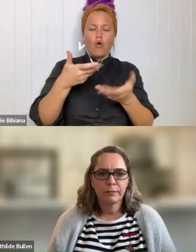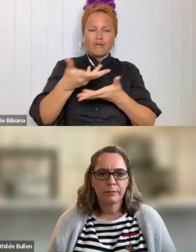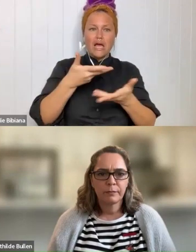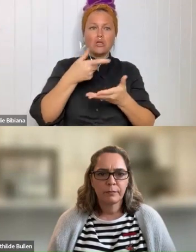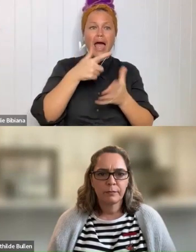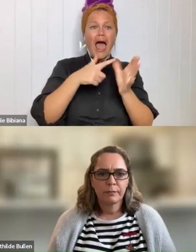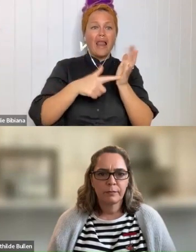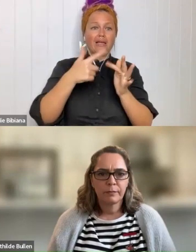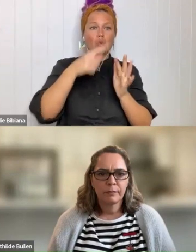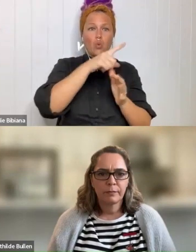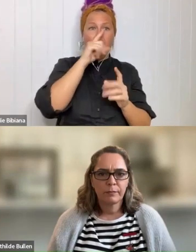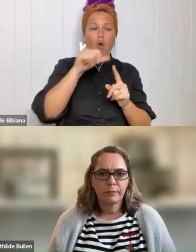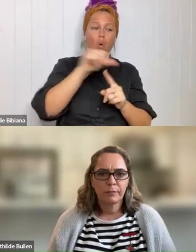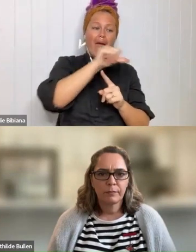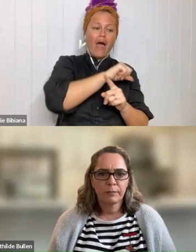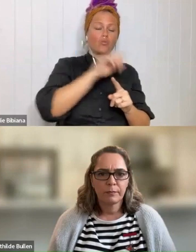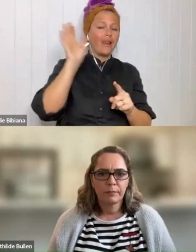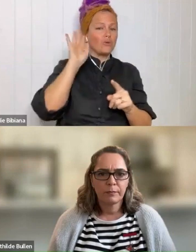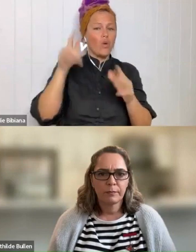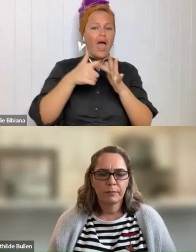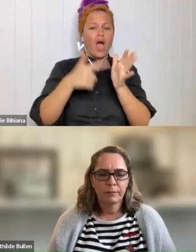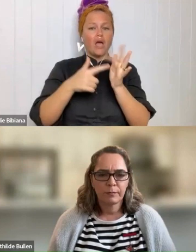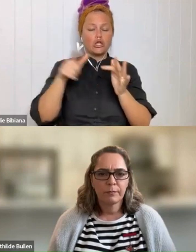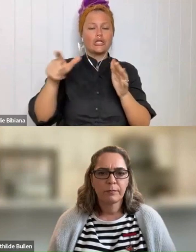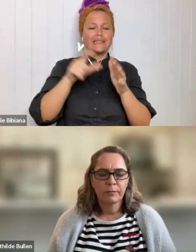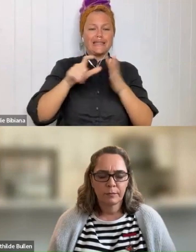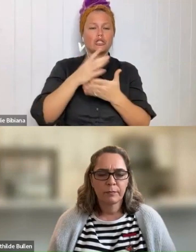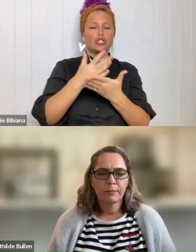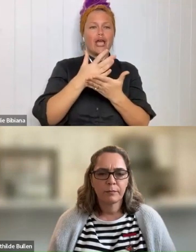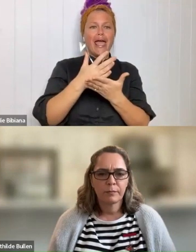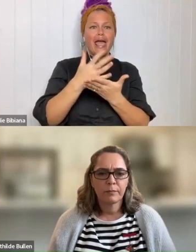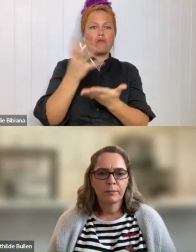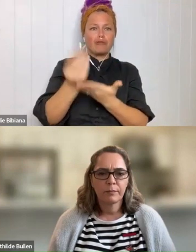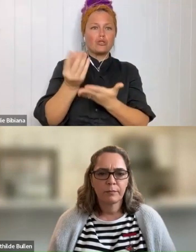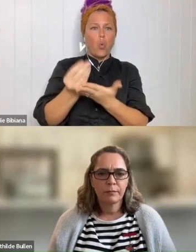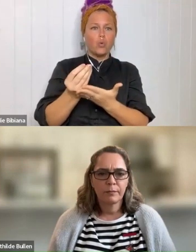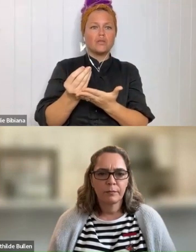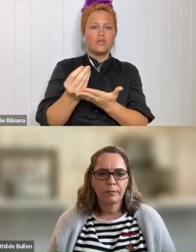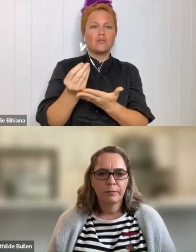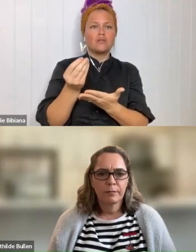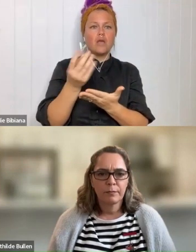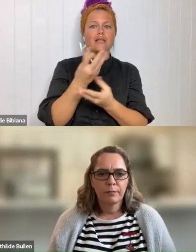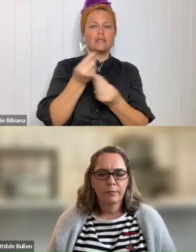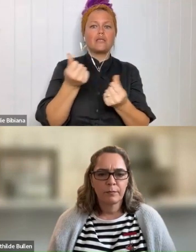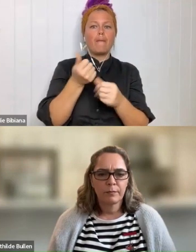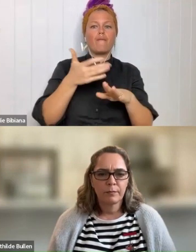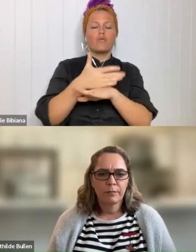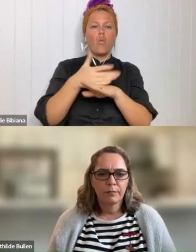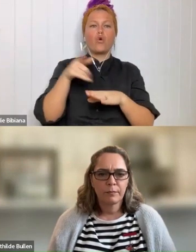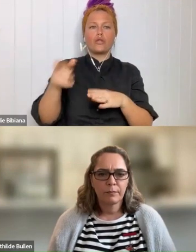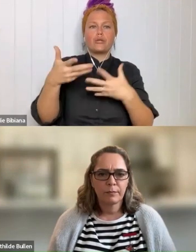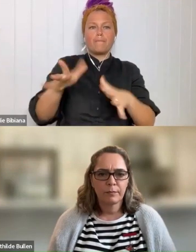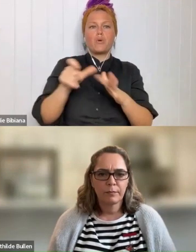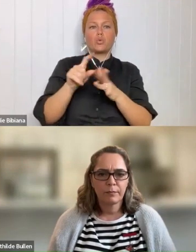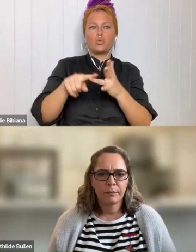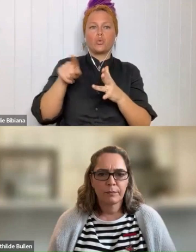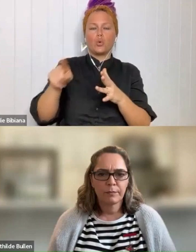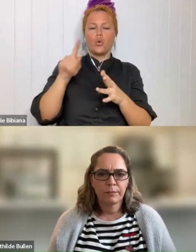to Kate and she did share resources and some of the work that she's been doing, looking at alternative governance